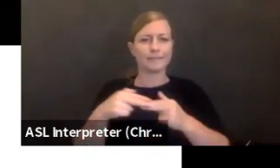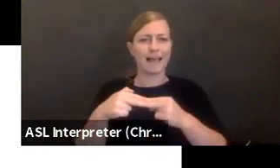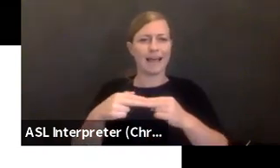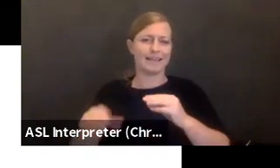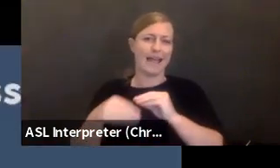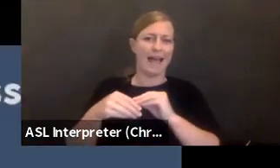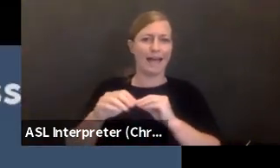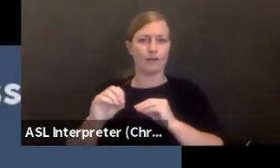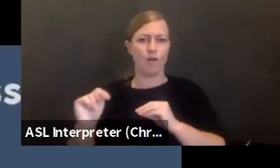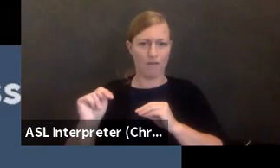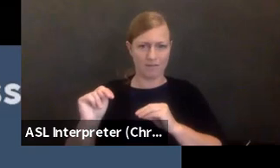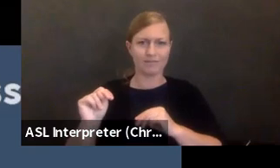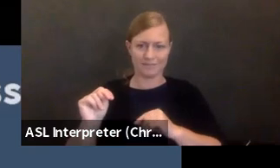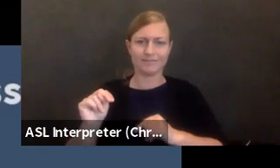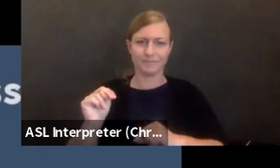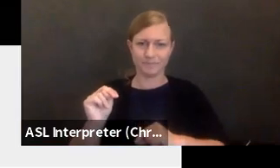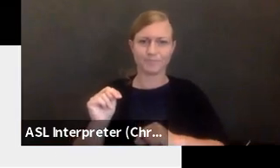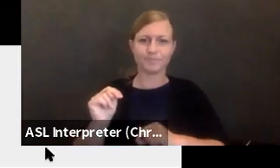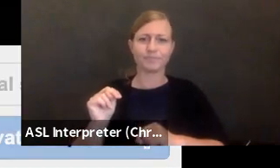because it is a separate website. The one I'm using is an add-on